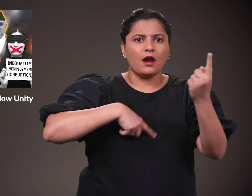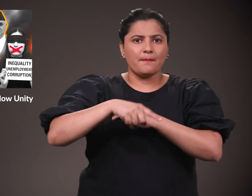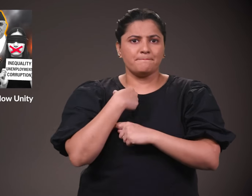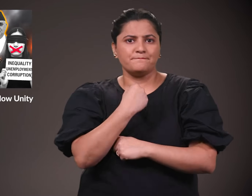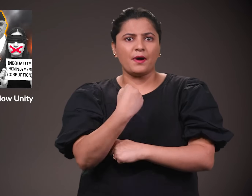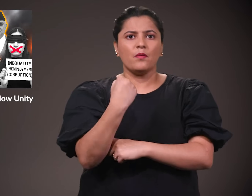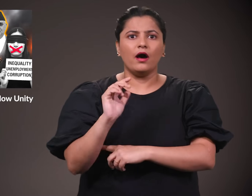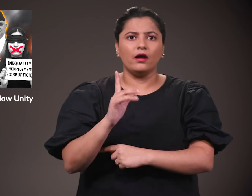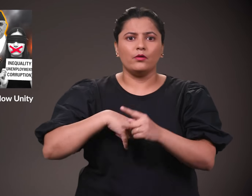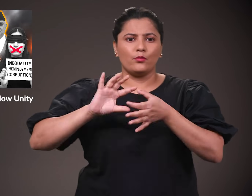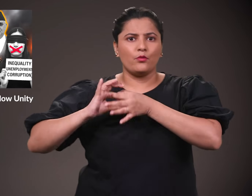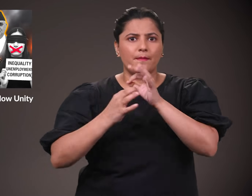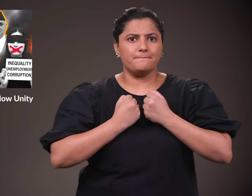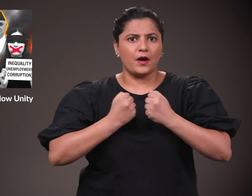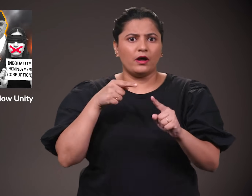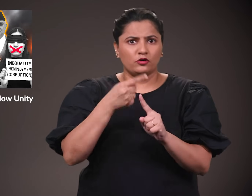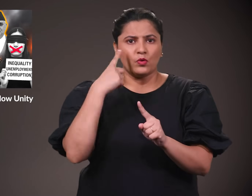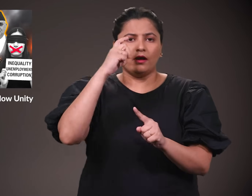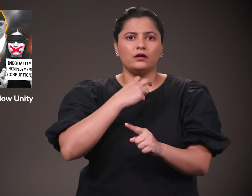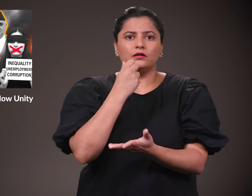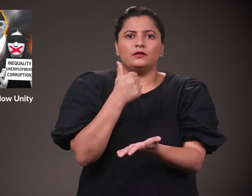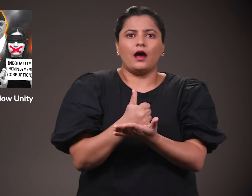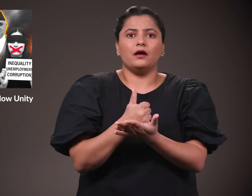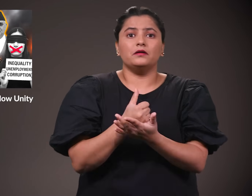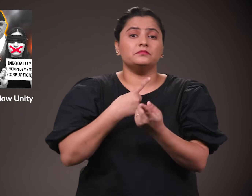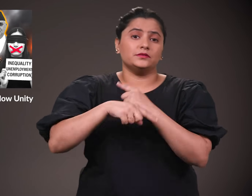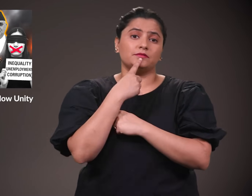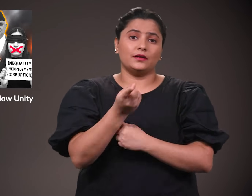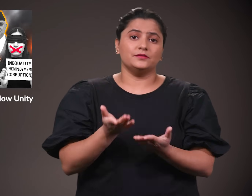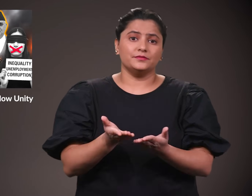This shows the strong voices of the Nepal people.